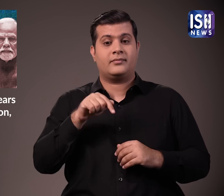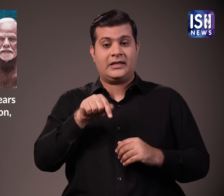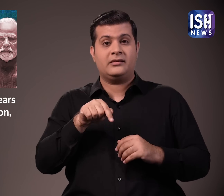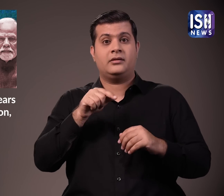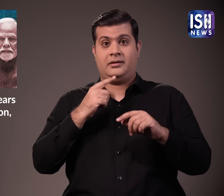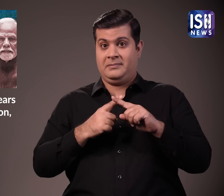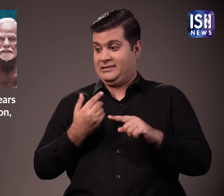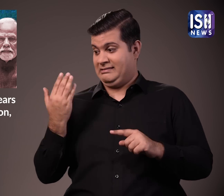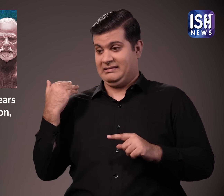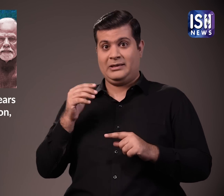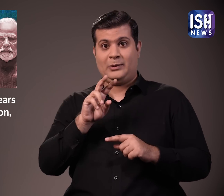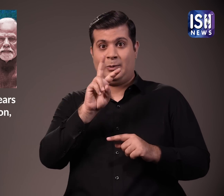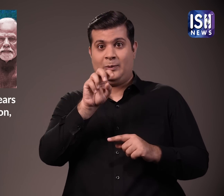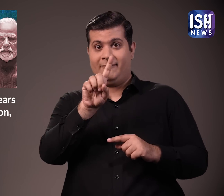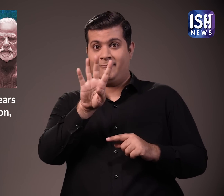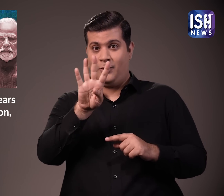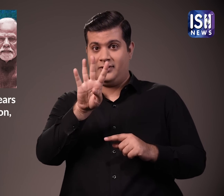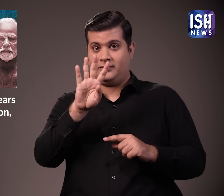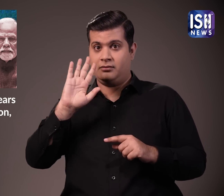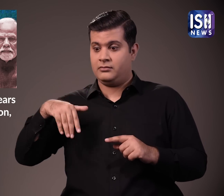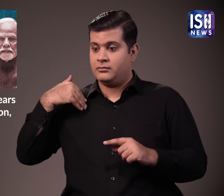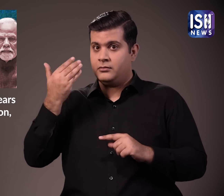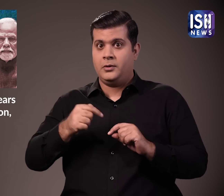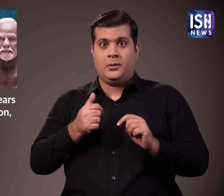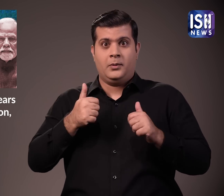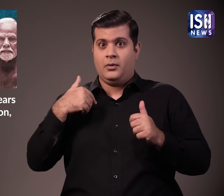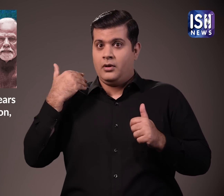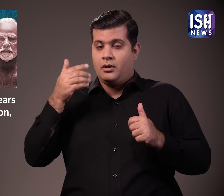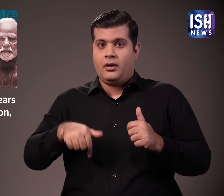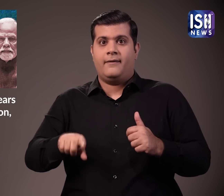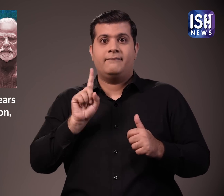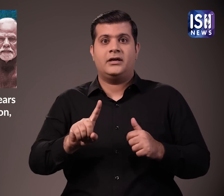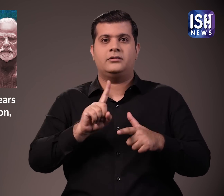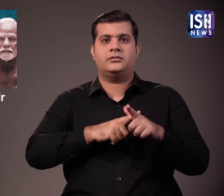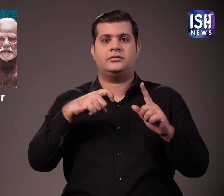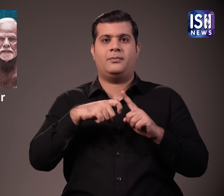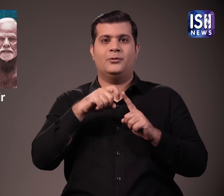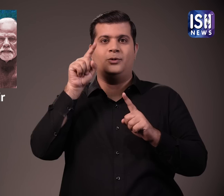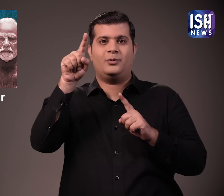Jammu & Kashmir voted in its first assembly elections this year since 2014.